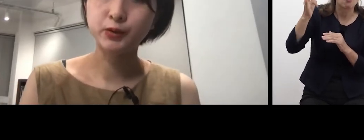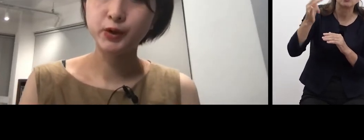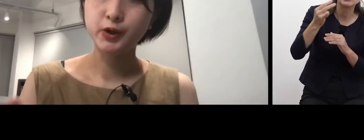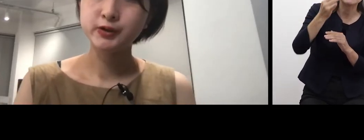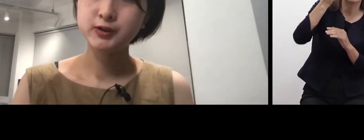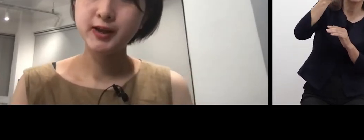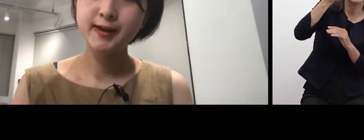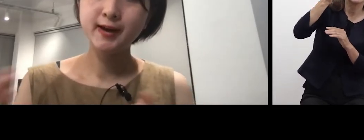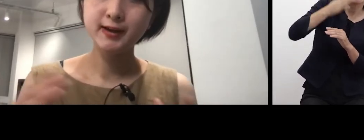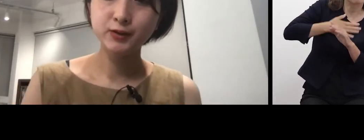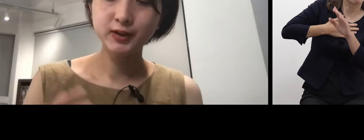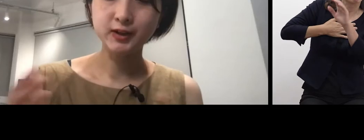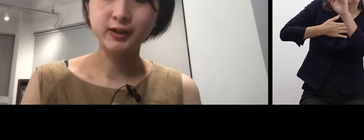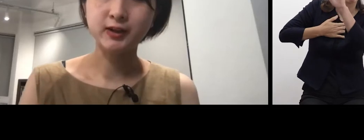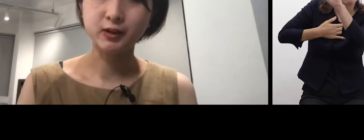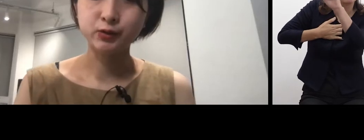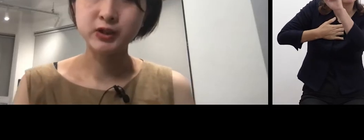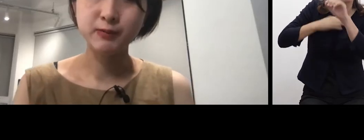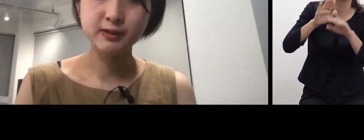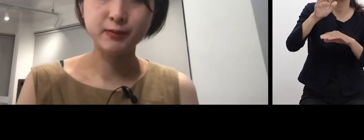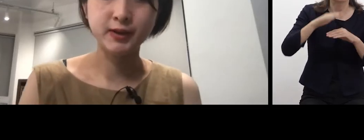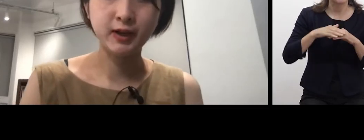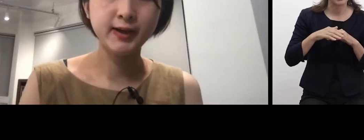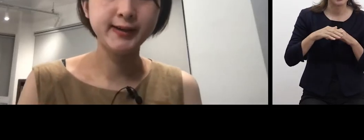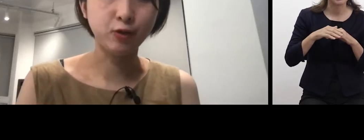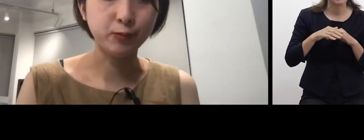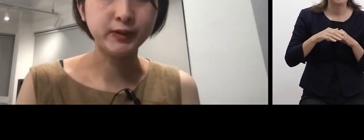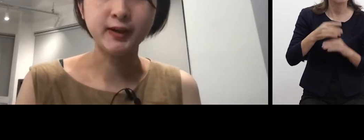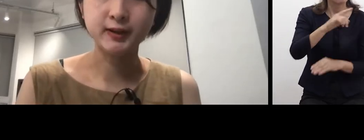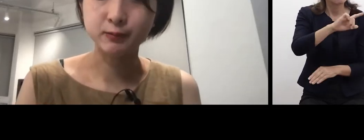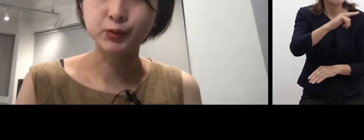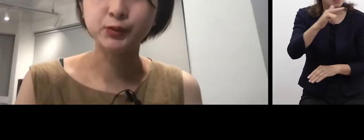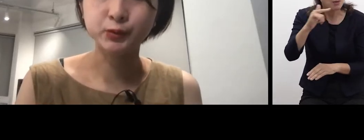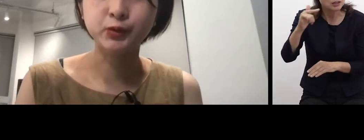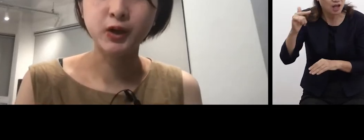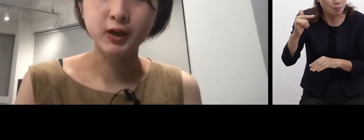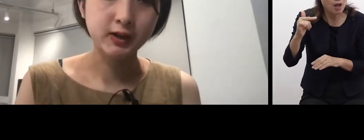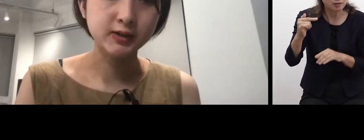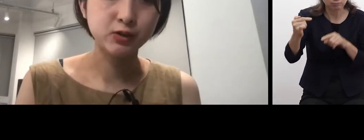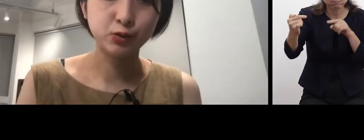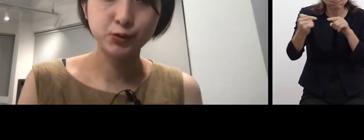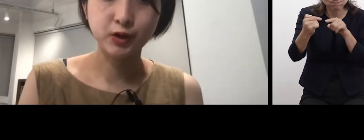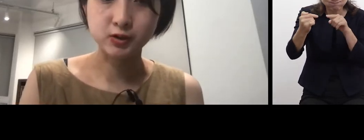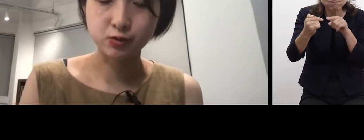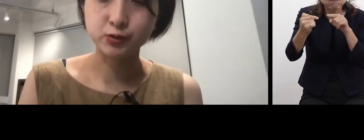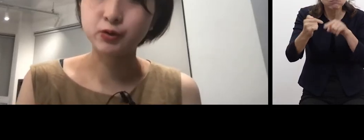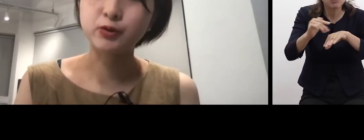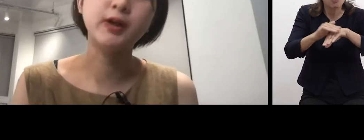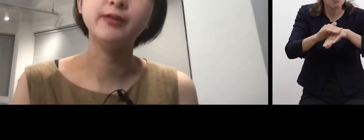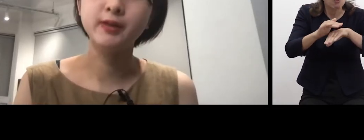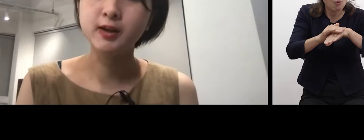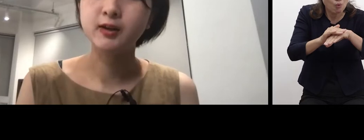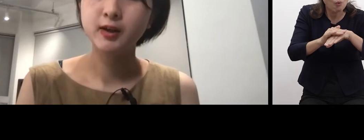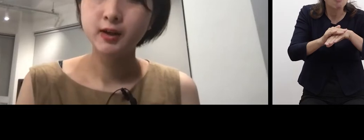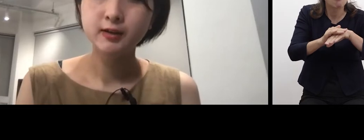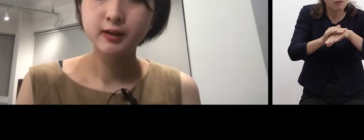It’s really frequent that I feel something like a circuit in communication to each other.